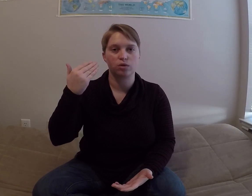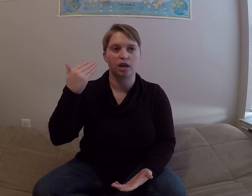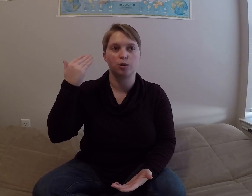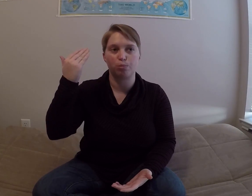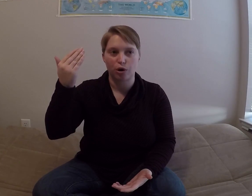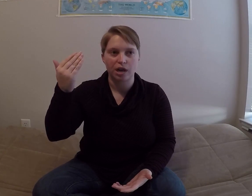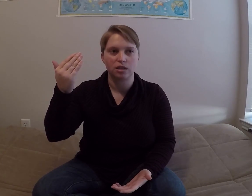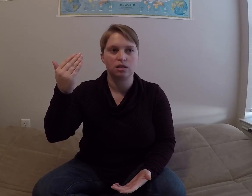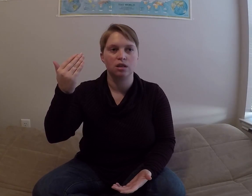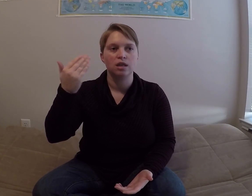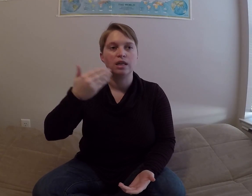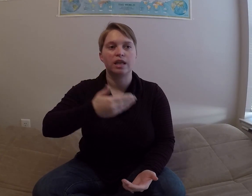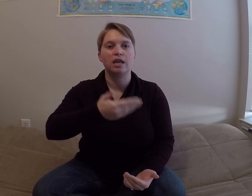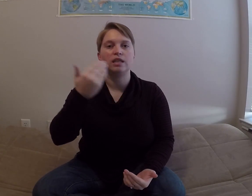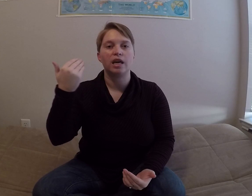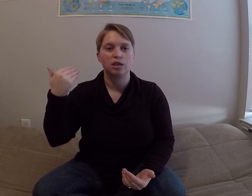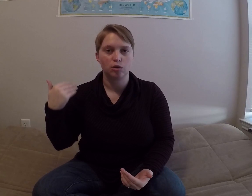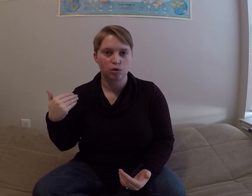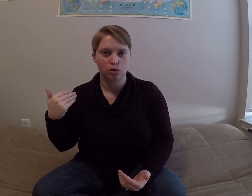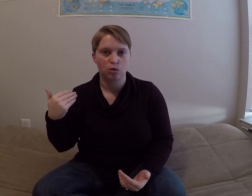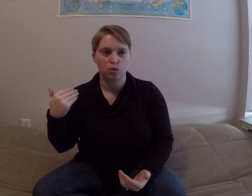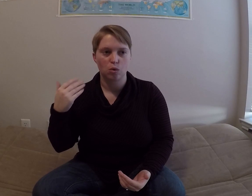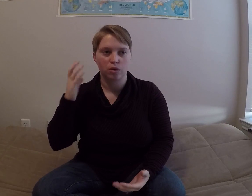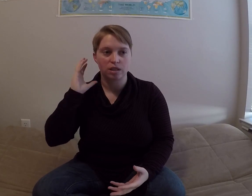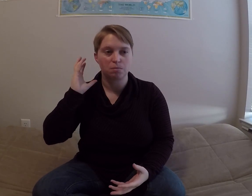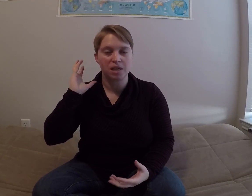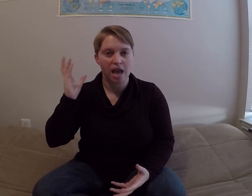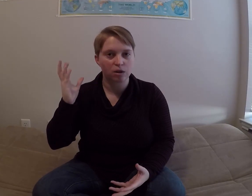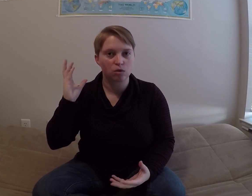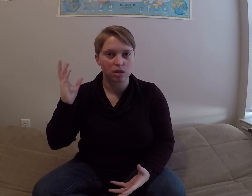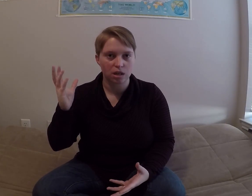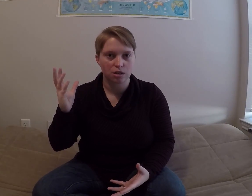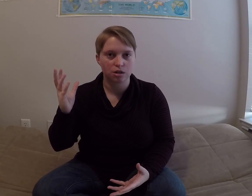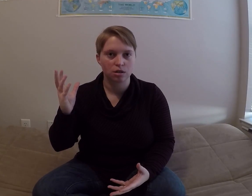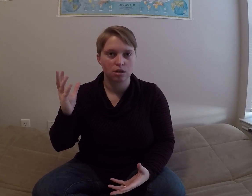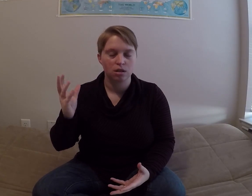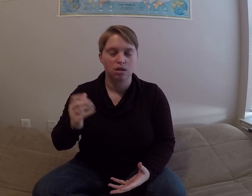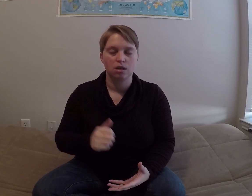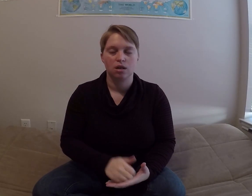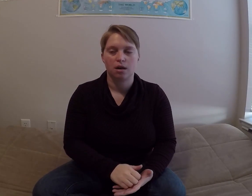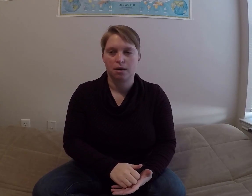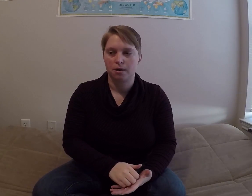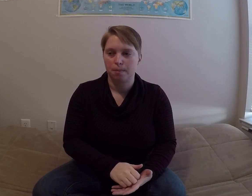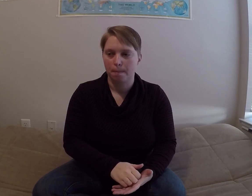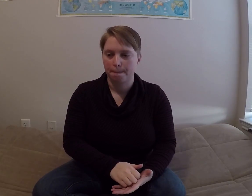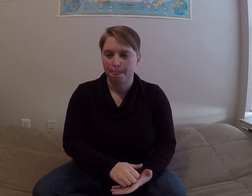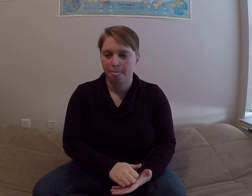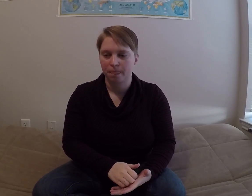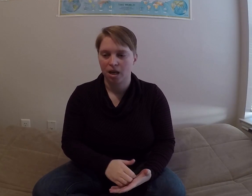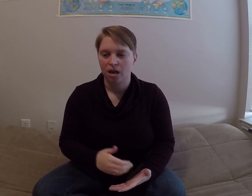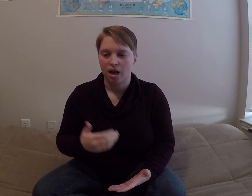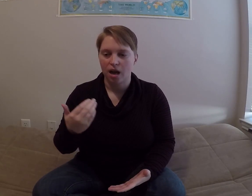so that your brain can get used to this mechanical ear.